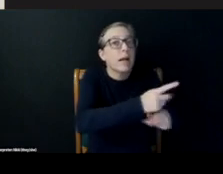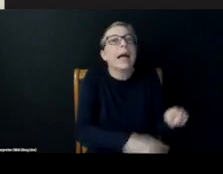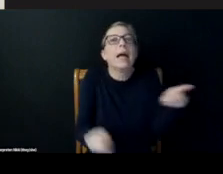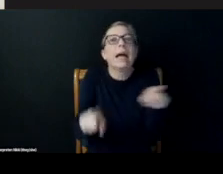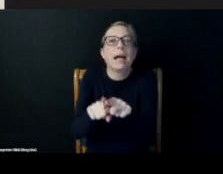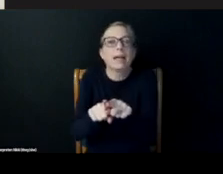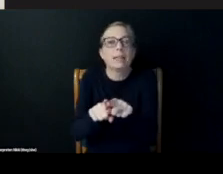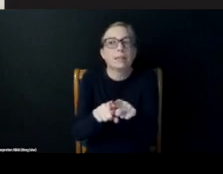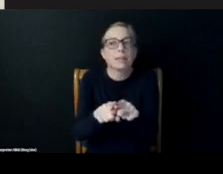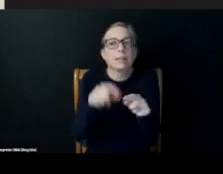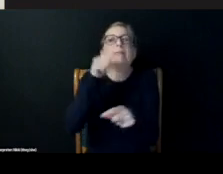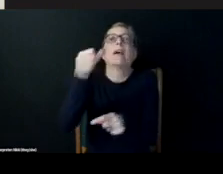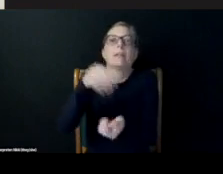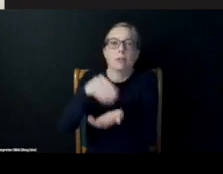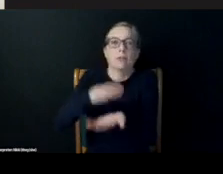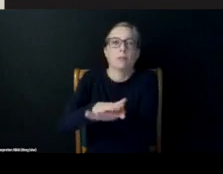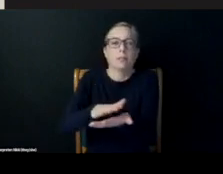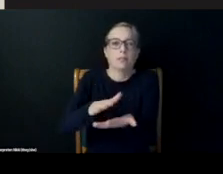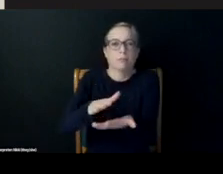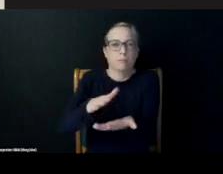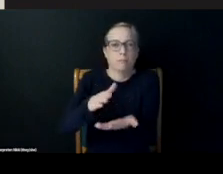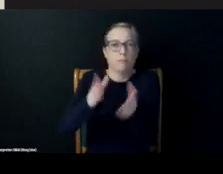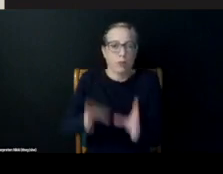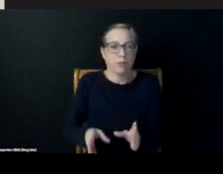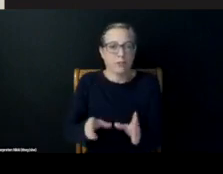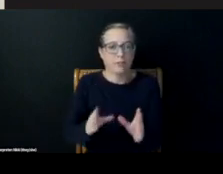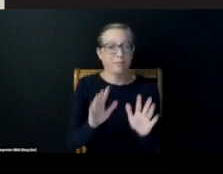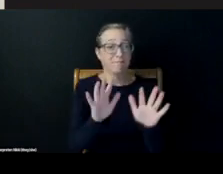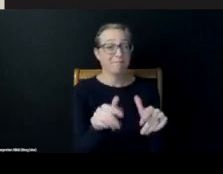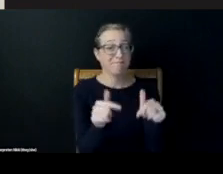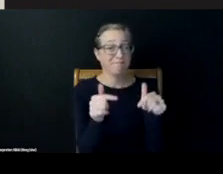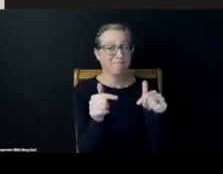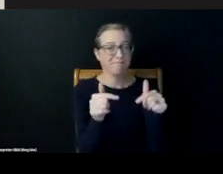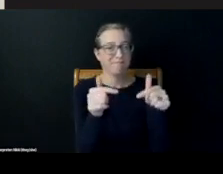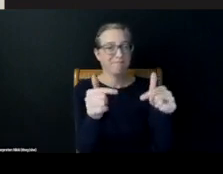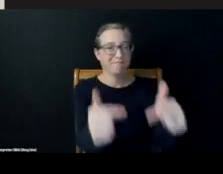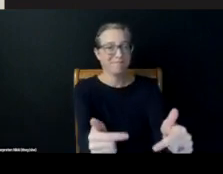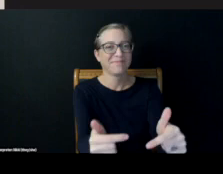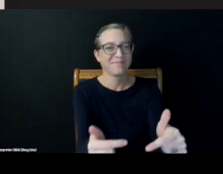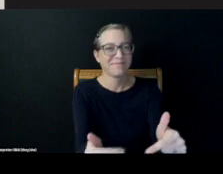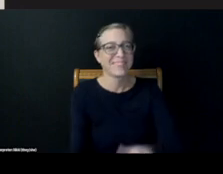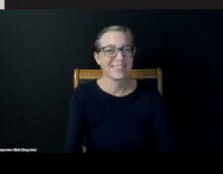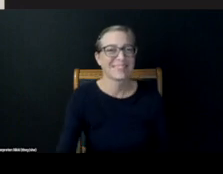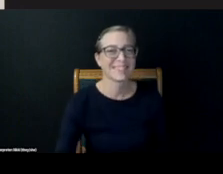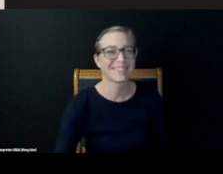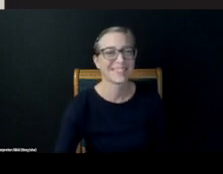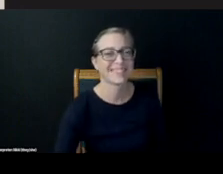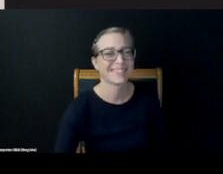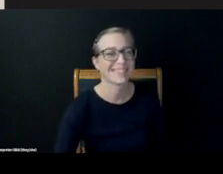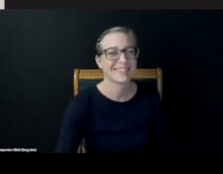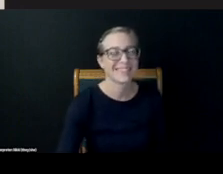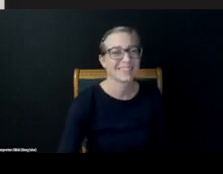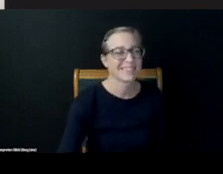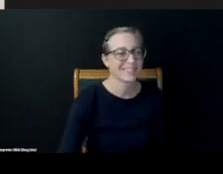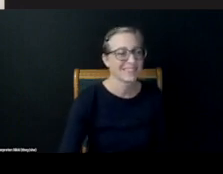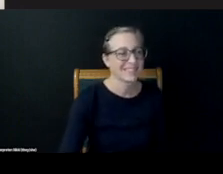Because when my son when my son was born, it was already 2018